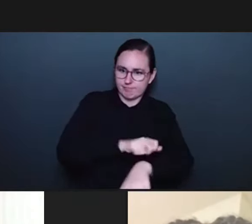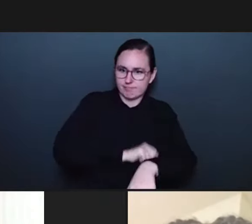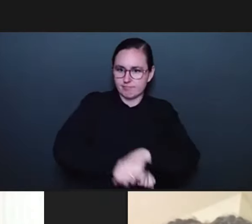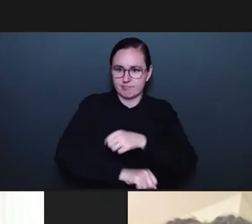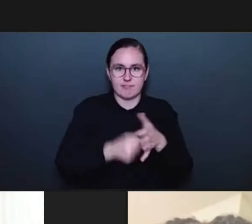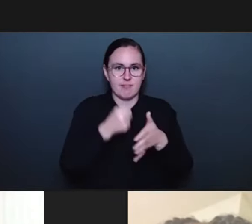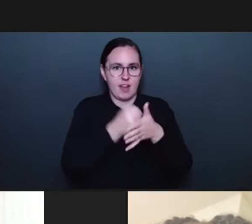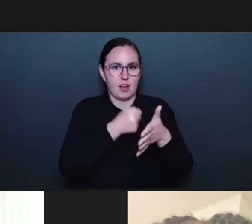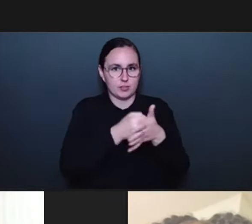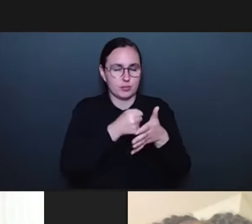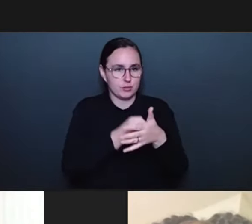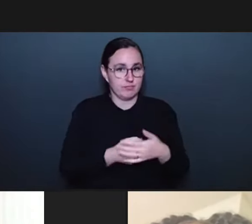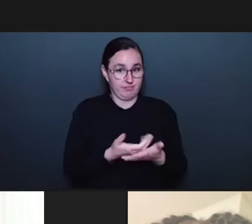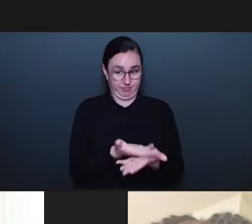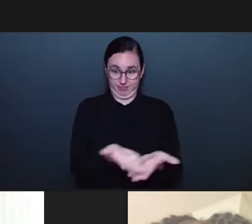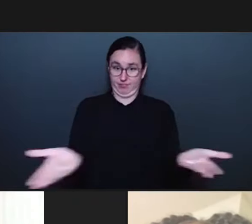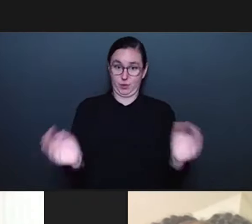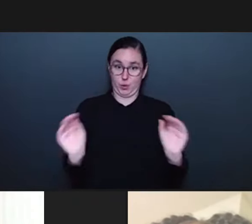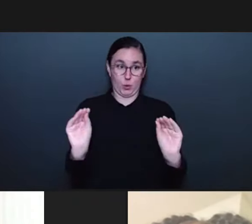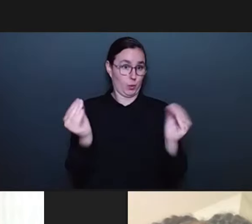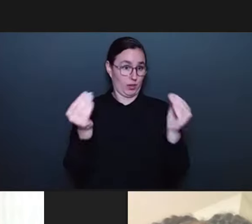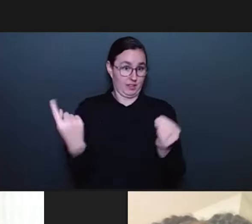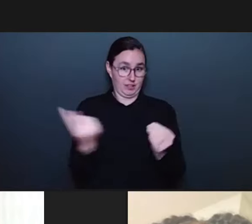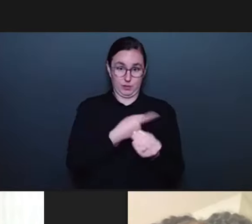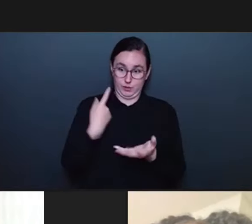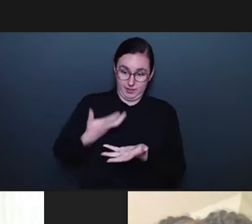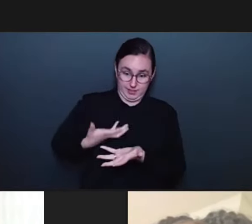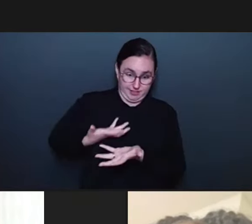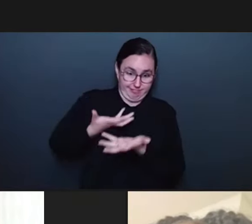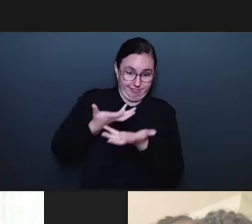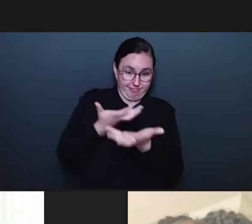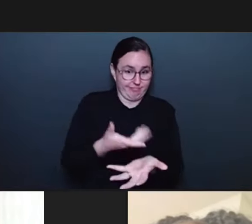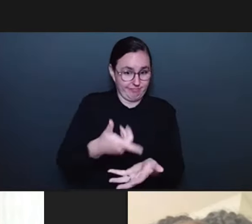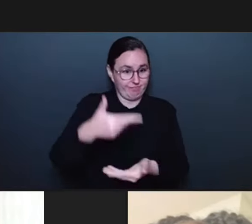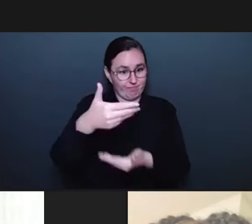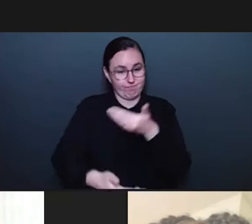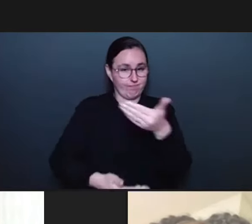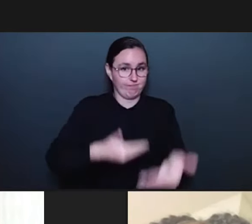forward. There's so much to be done and we're starting to work on it, it's starting to move,